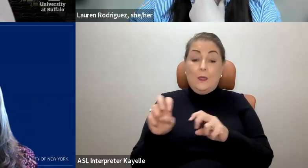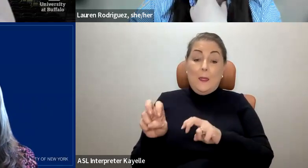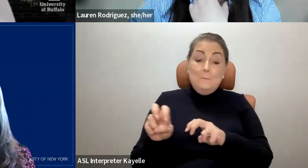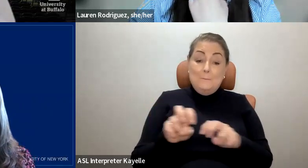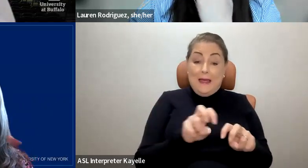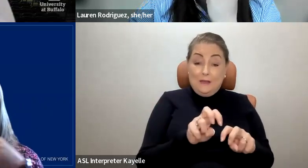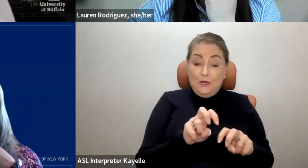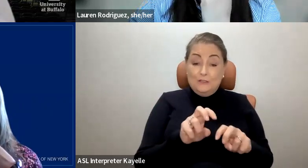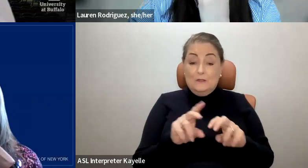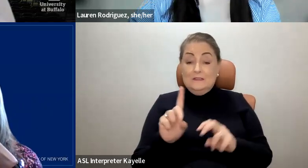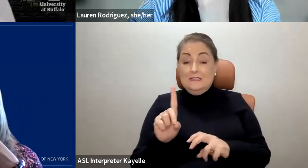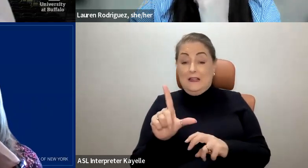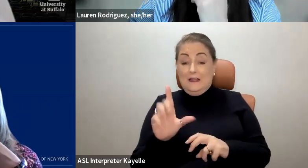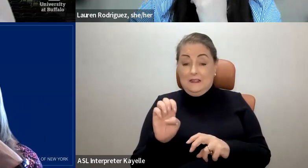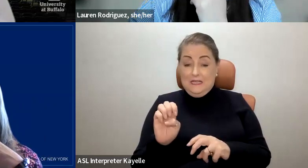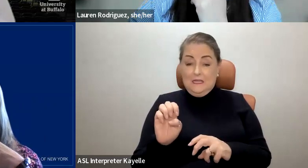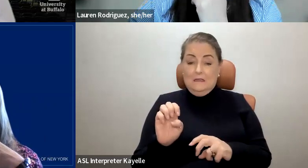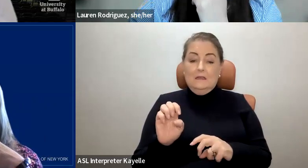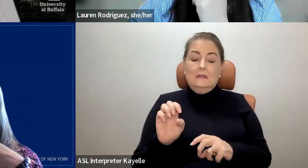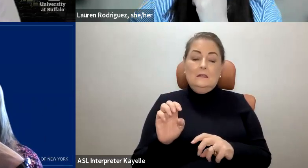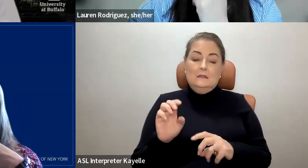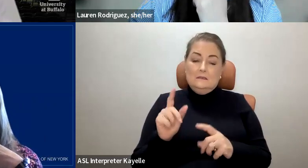learning environment is happening with every single SUNY